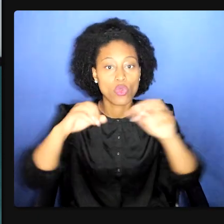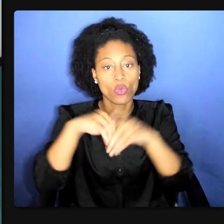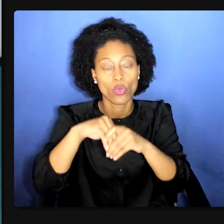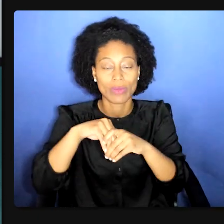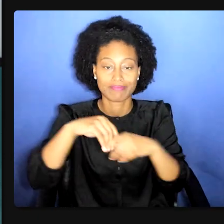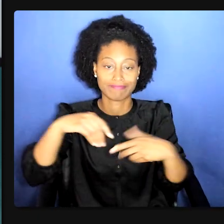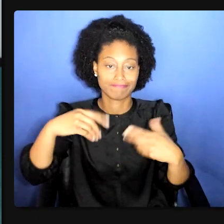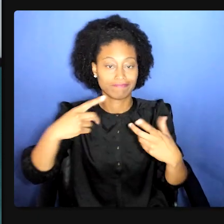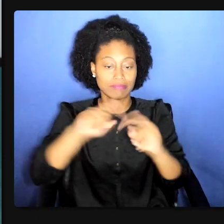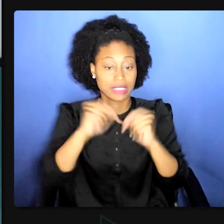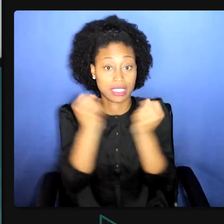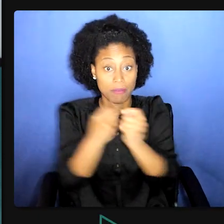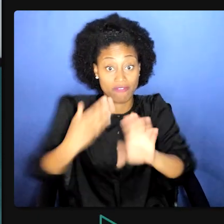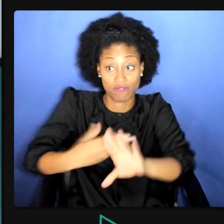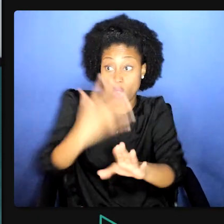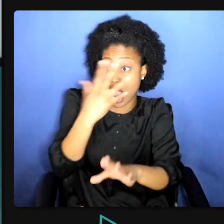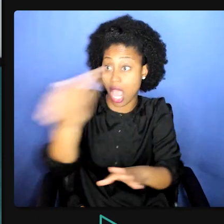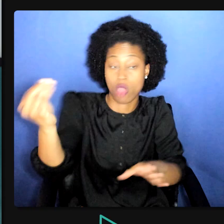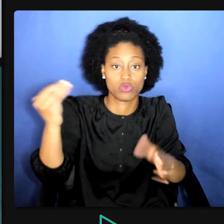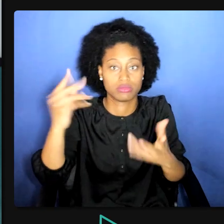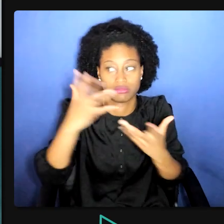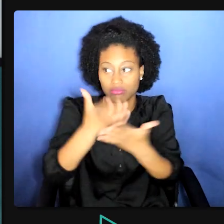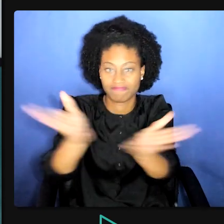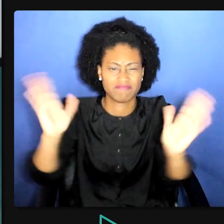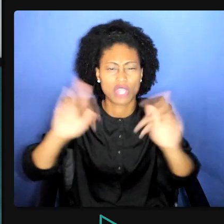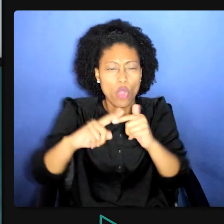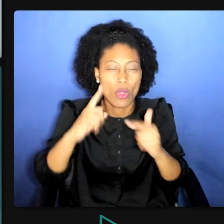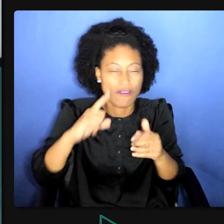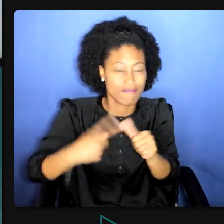before it ever gets out to the public it's going to be going through the the ringer of